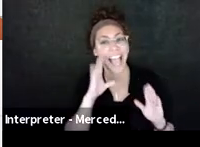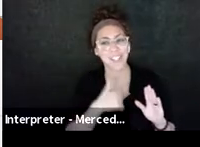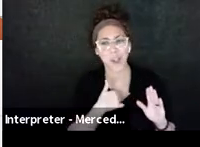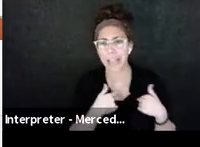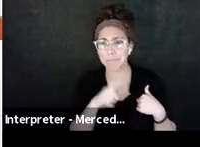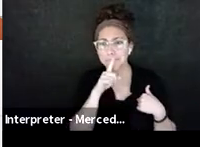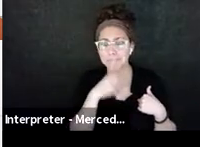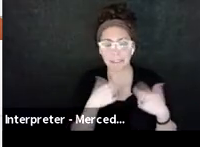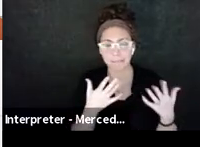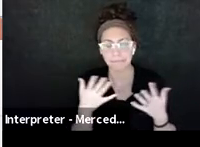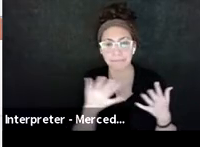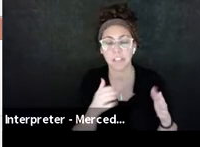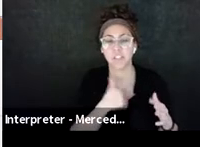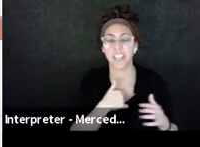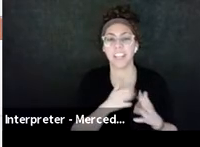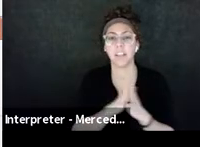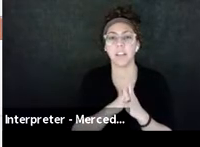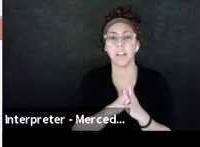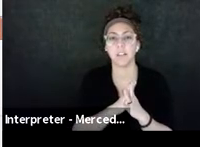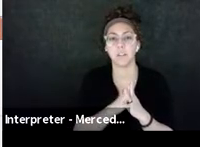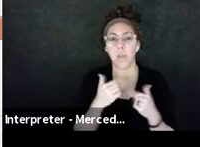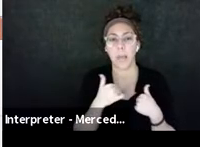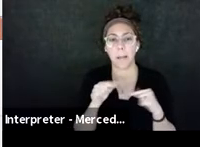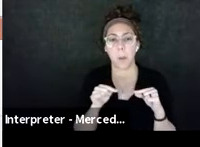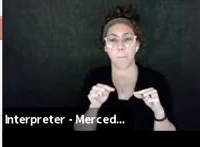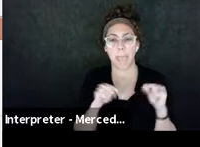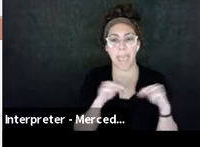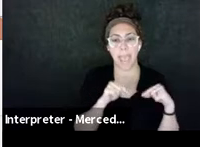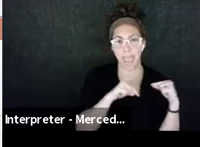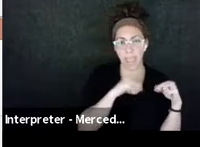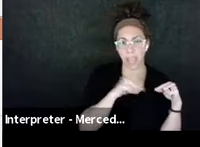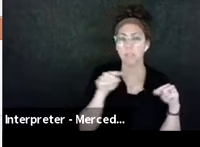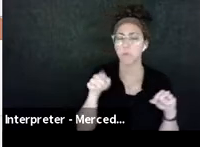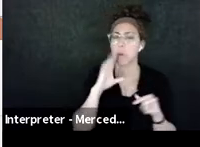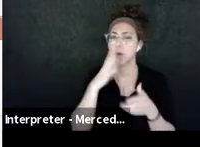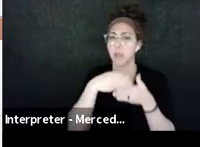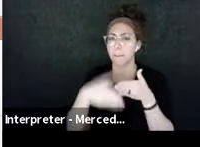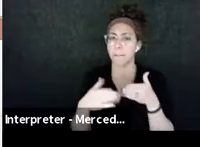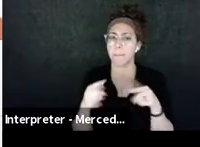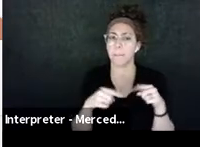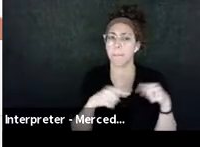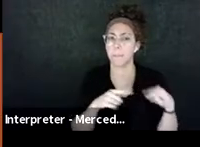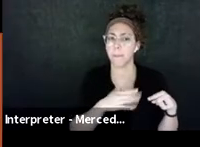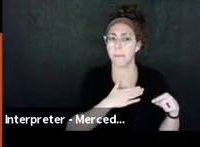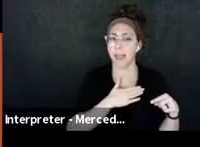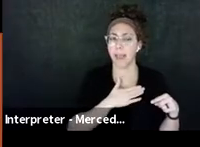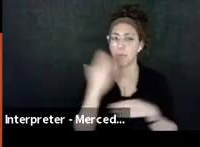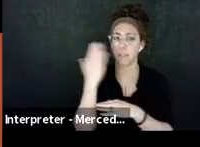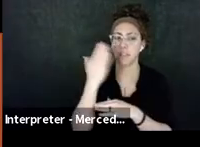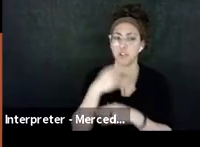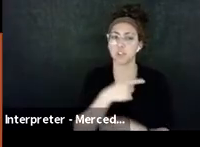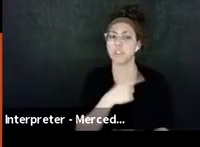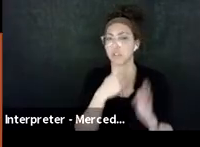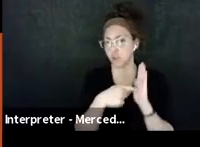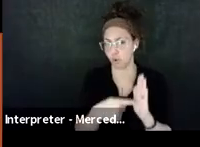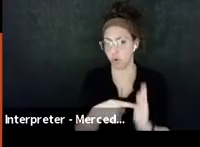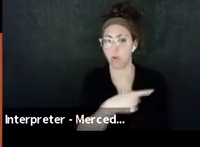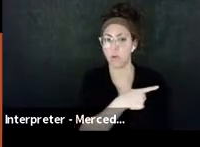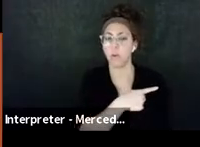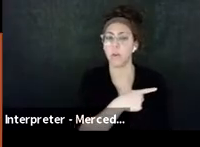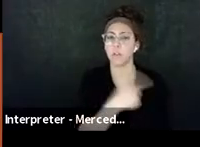Natalie Chavez: About that. Okay, so I'm just going to take us back here. So just to wrap us up guys, I'm going to take us back to my presentation just to show you. So a lot of people are asking why